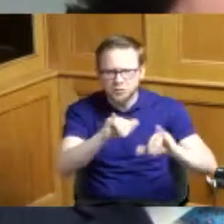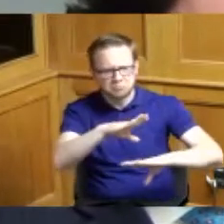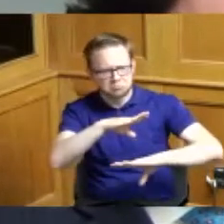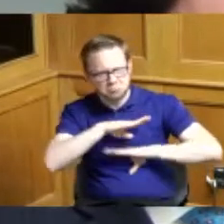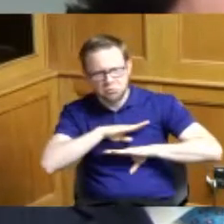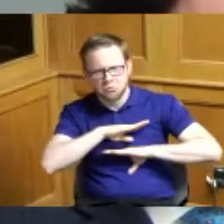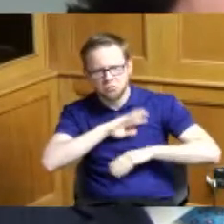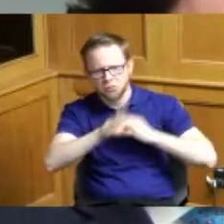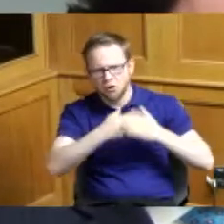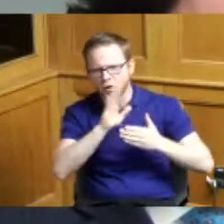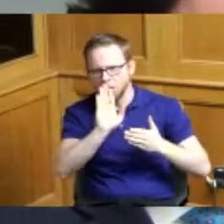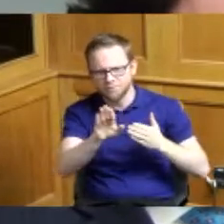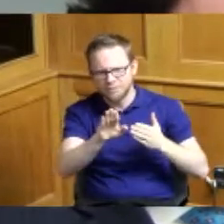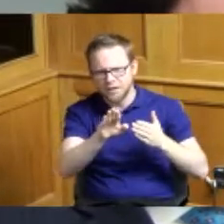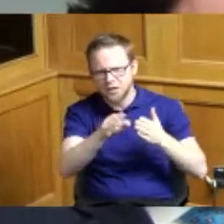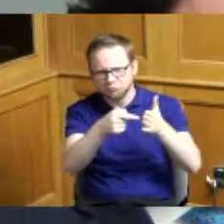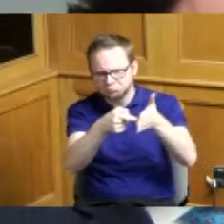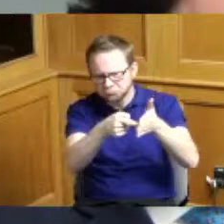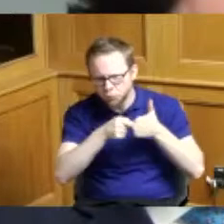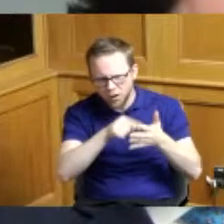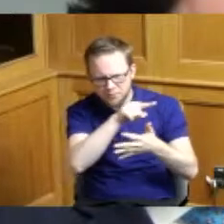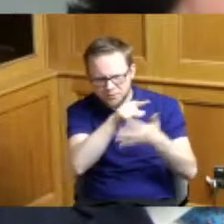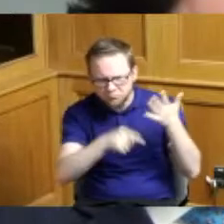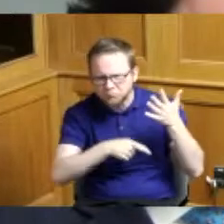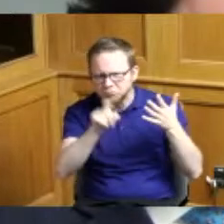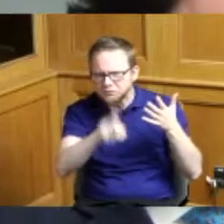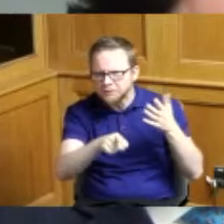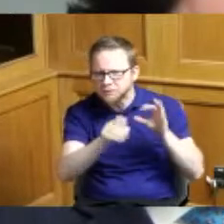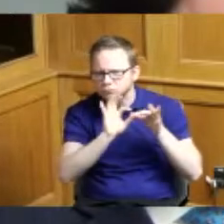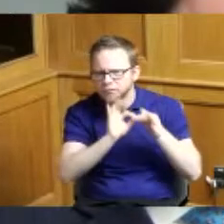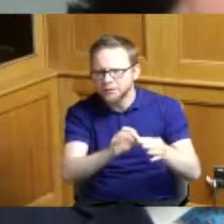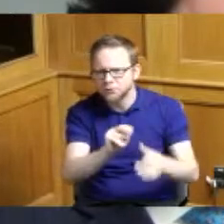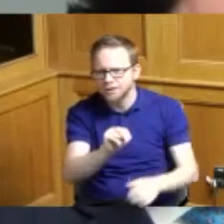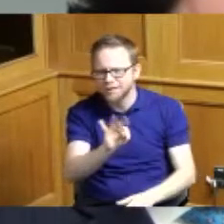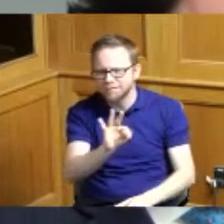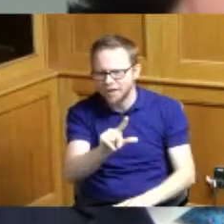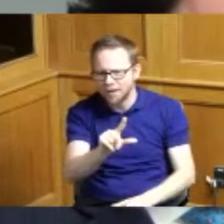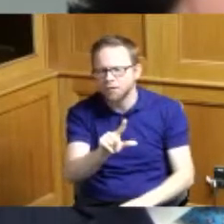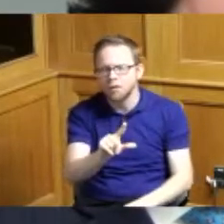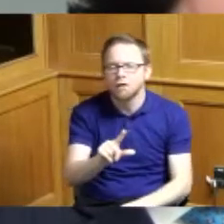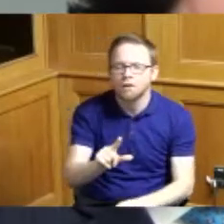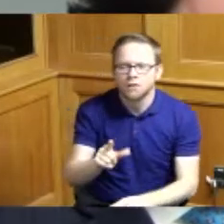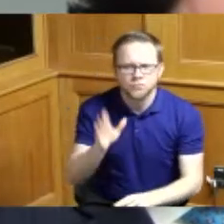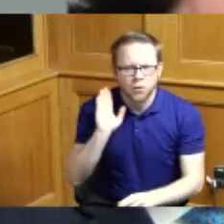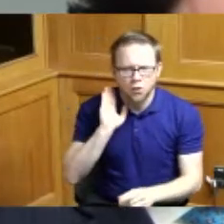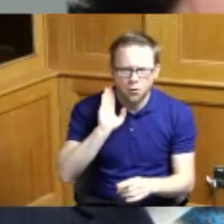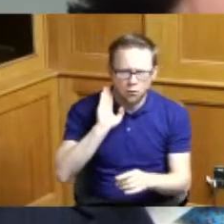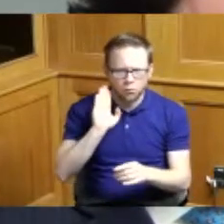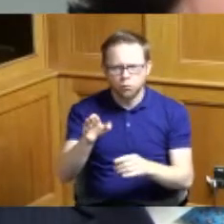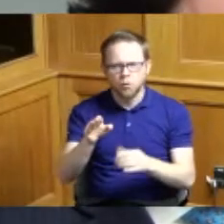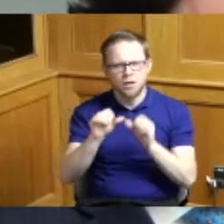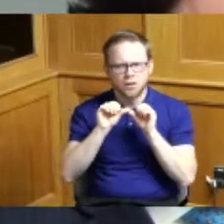an NFL franchise um and uh we will continue to work through those uh on an annual basis as we